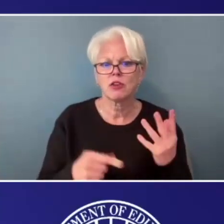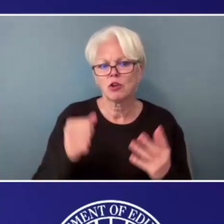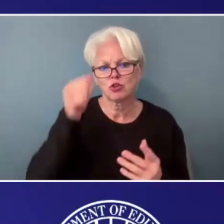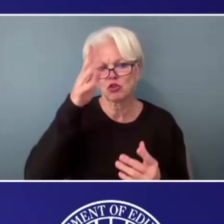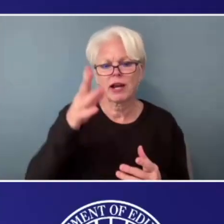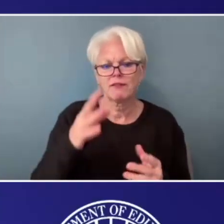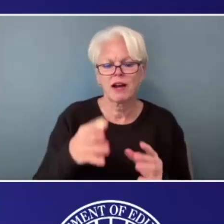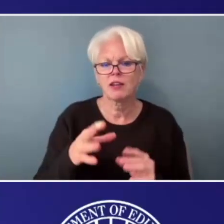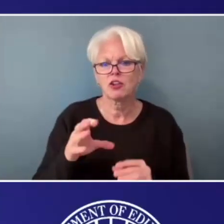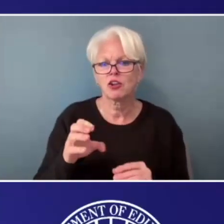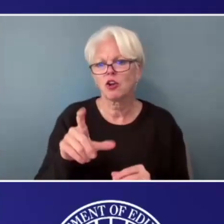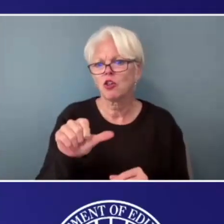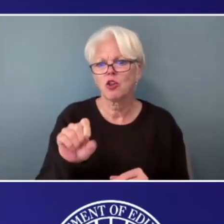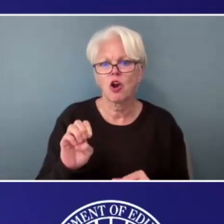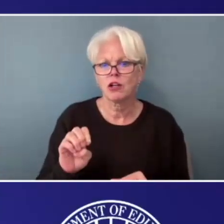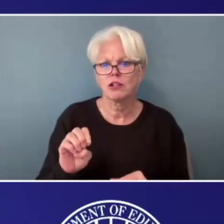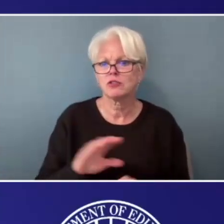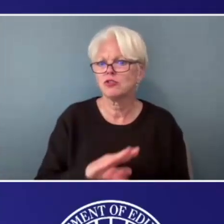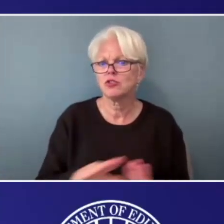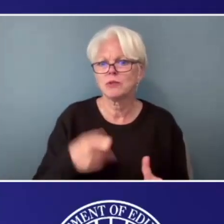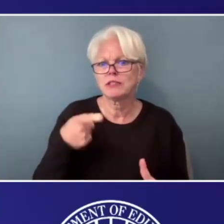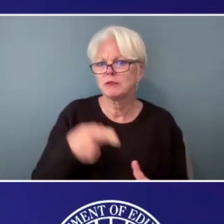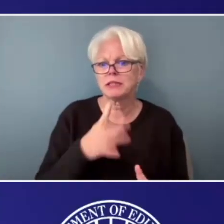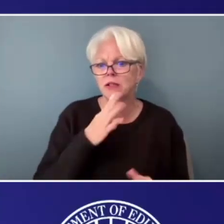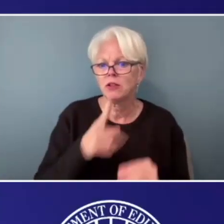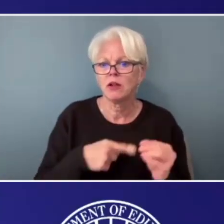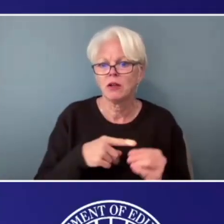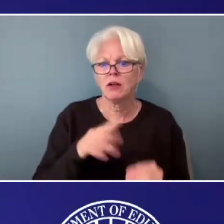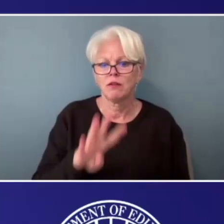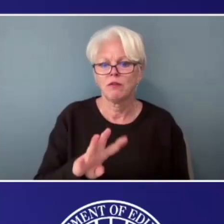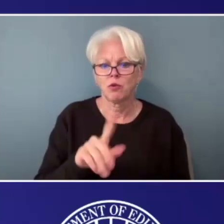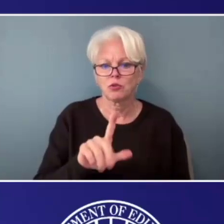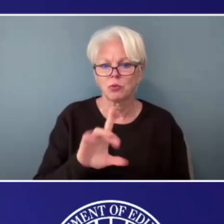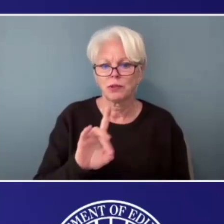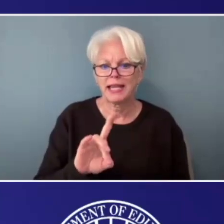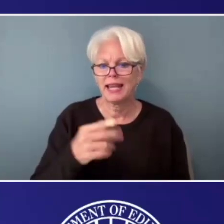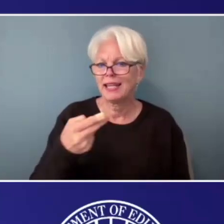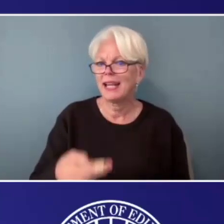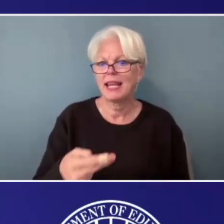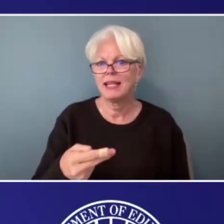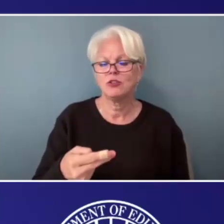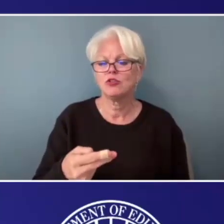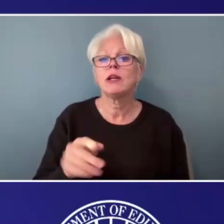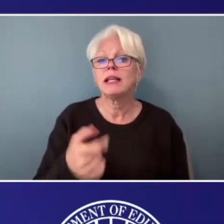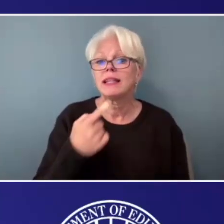specifically speak to 428H. It basically says if you were getting,